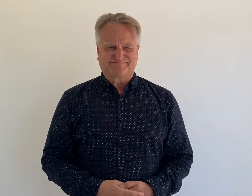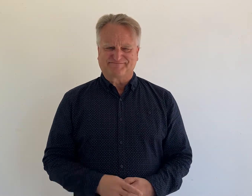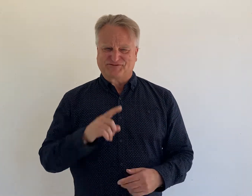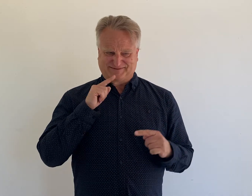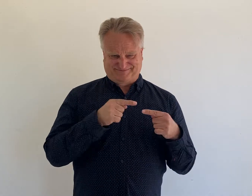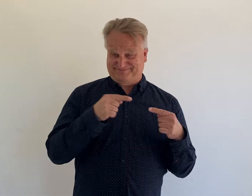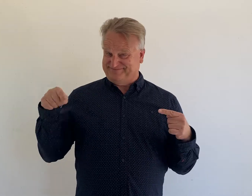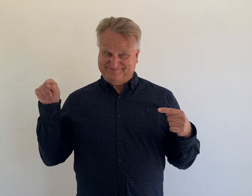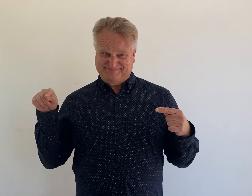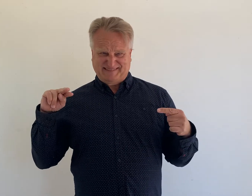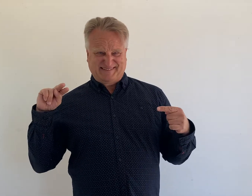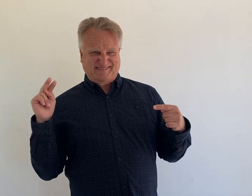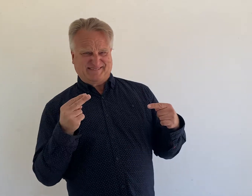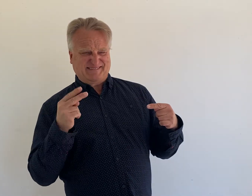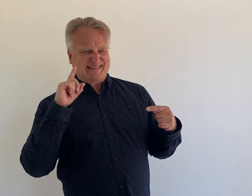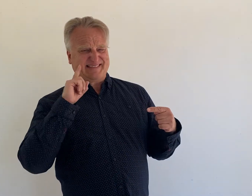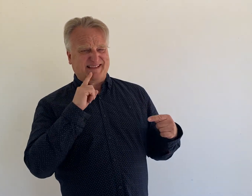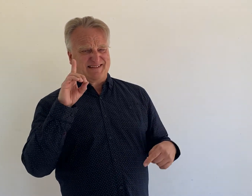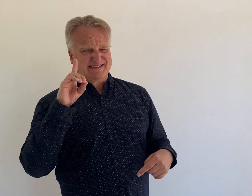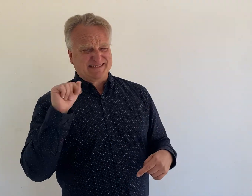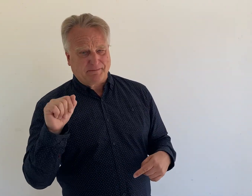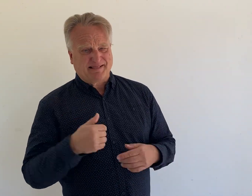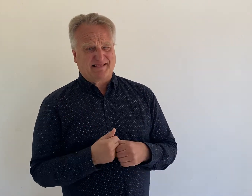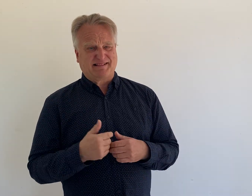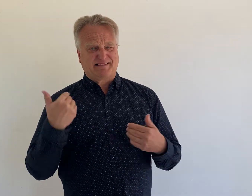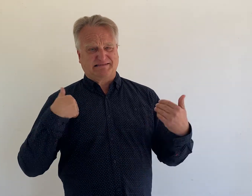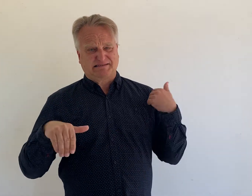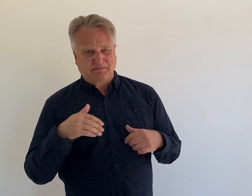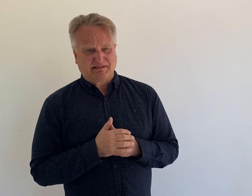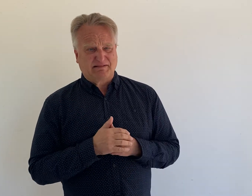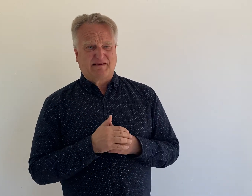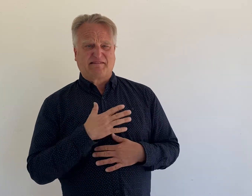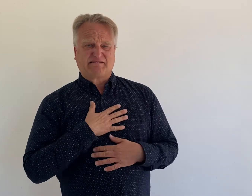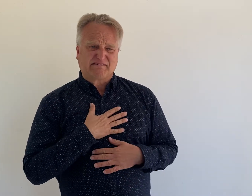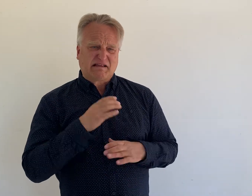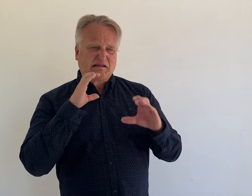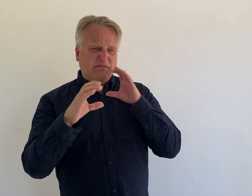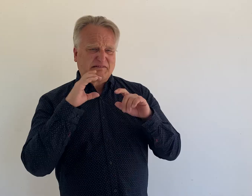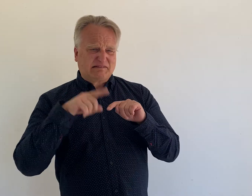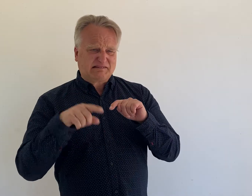What a contrast between this perspective and the divergent one where deaf people are seen as truly disabled